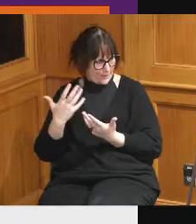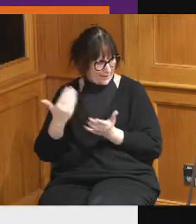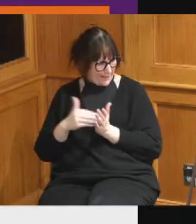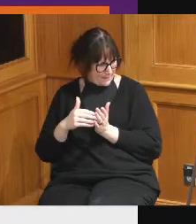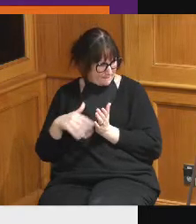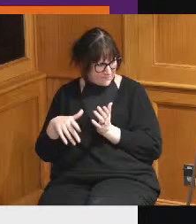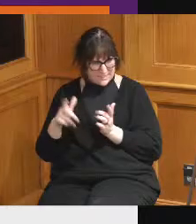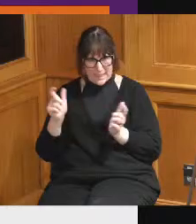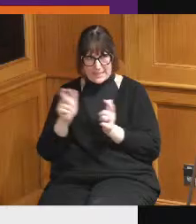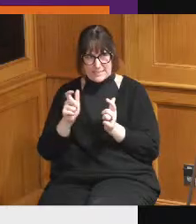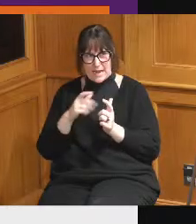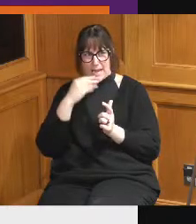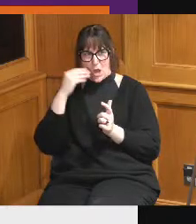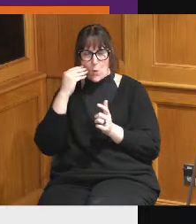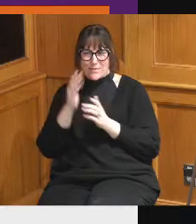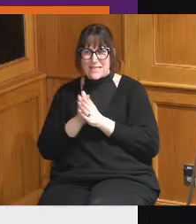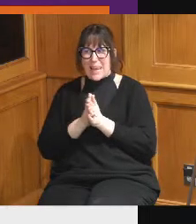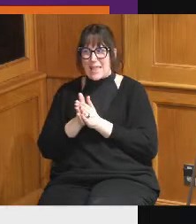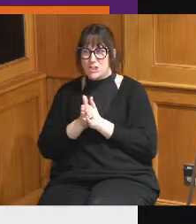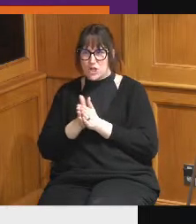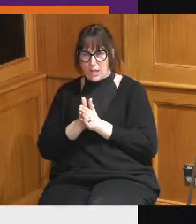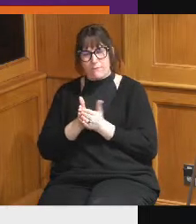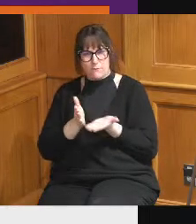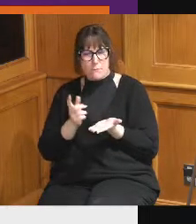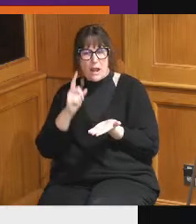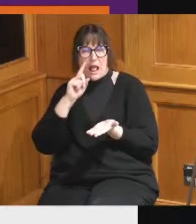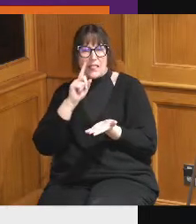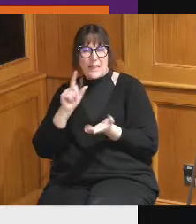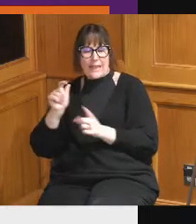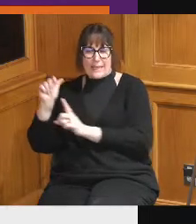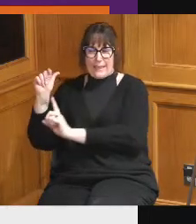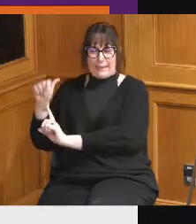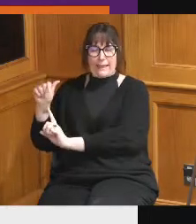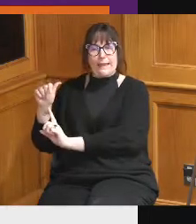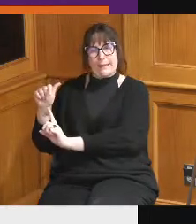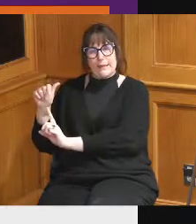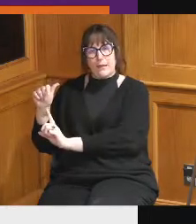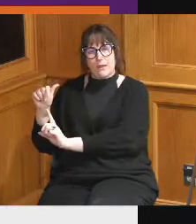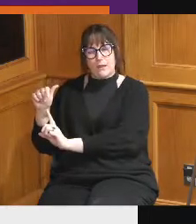initiative I think is what he calls it but I think he is someone who is has put a lot of thought